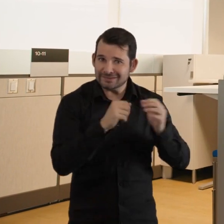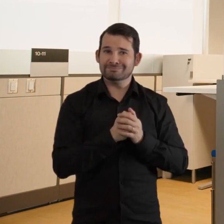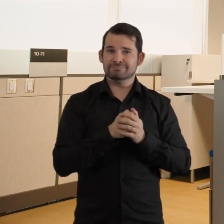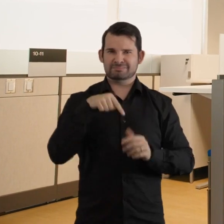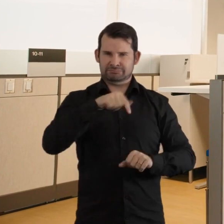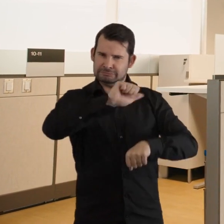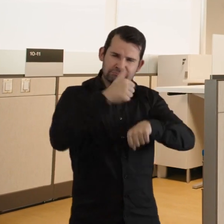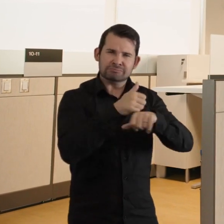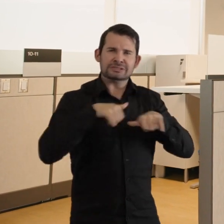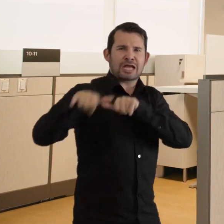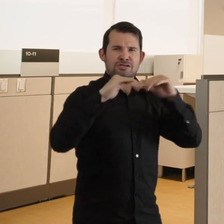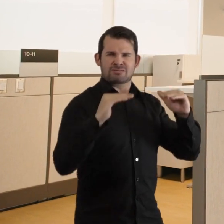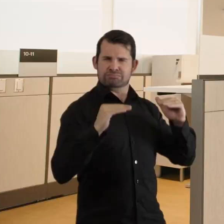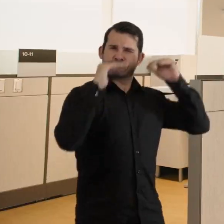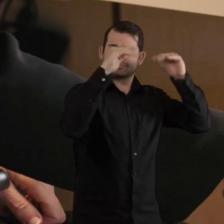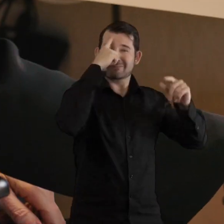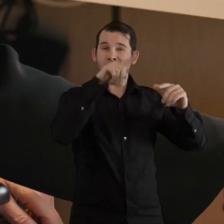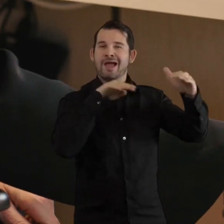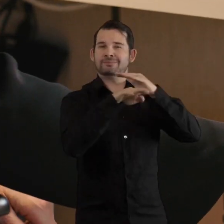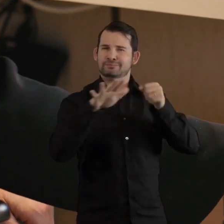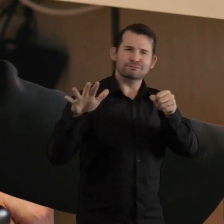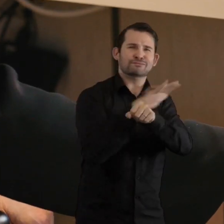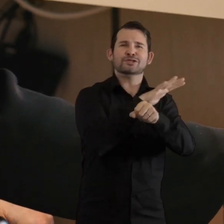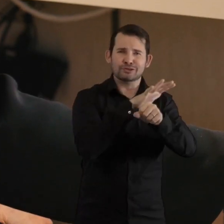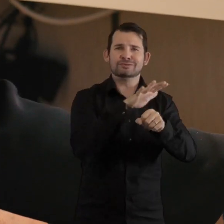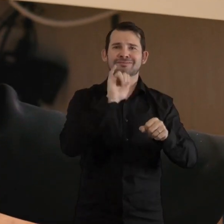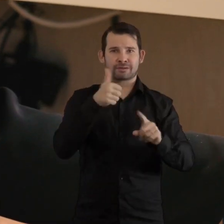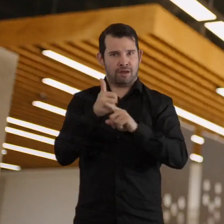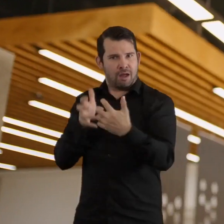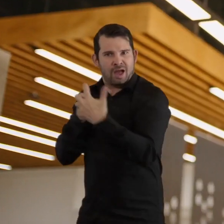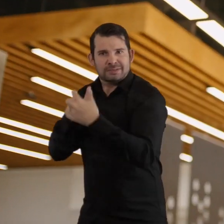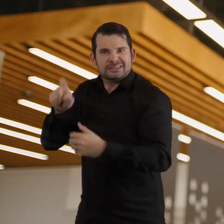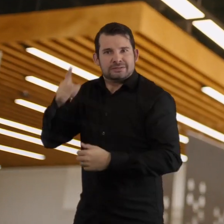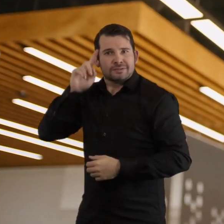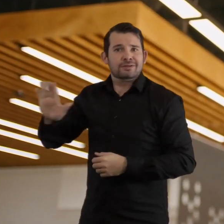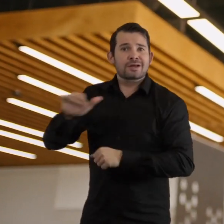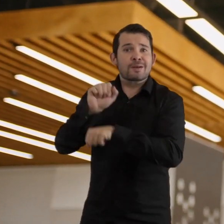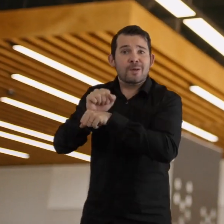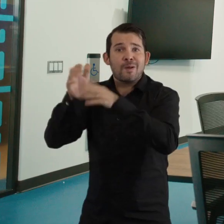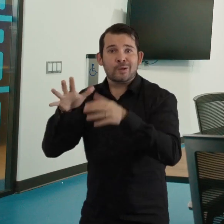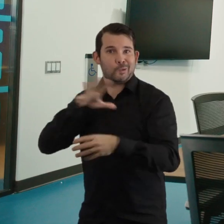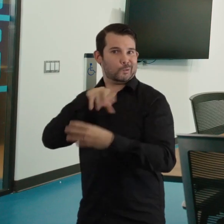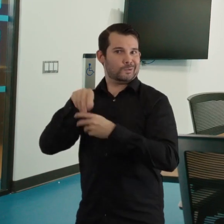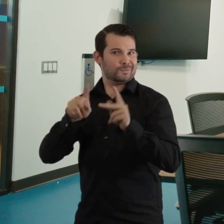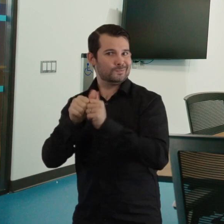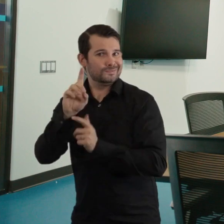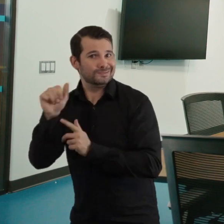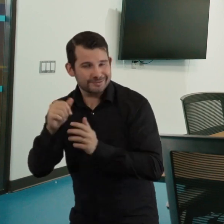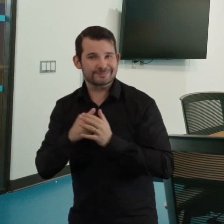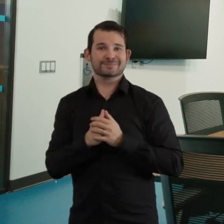This is setting the standard for fully accessible office spaces that accommodate the needs of their employees, including people with disabilities.